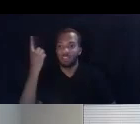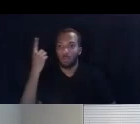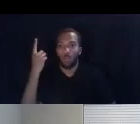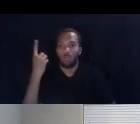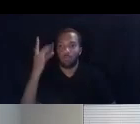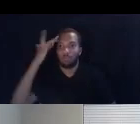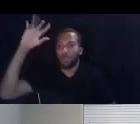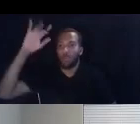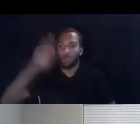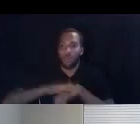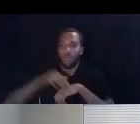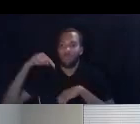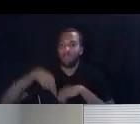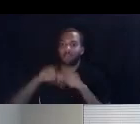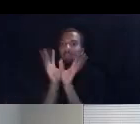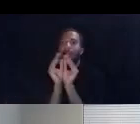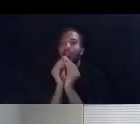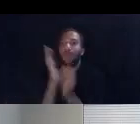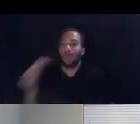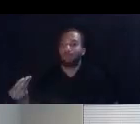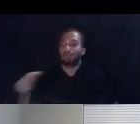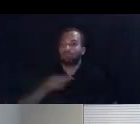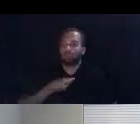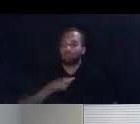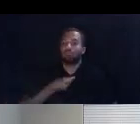on this line, who will get it to me, and I will try to support you.